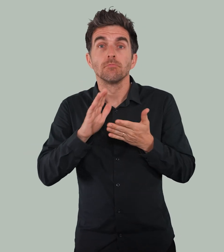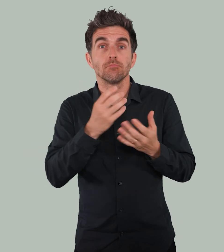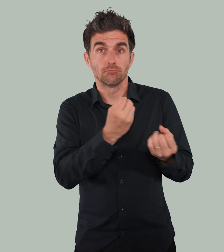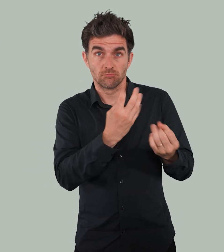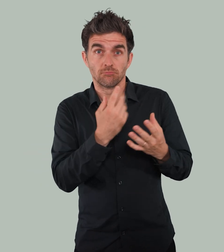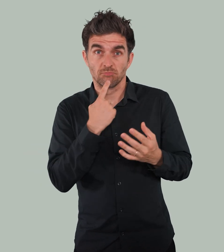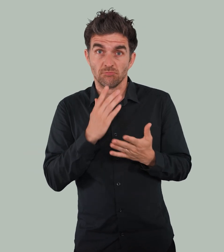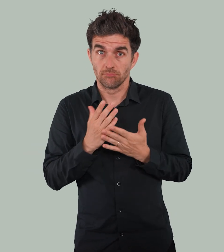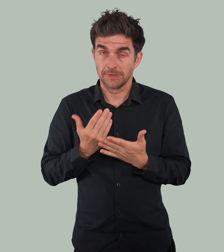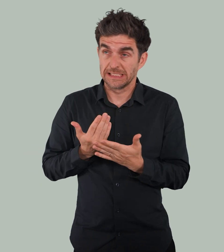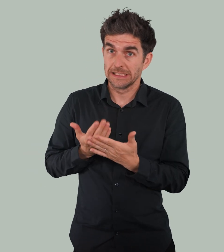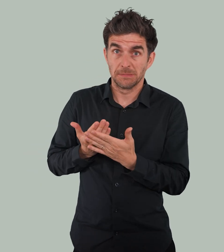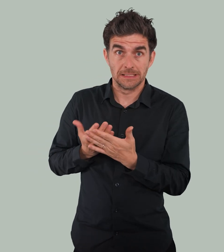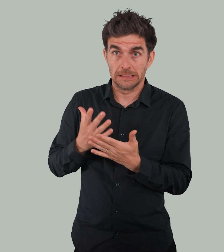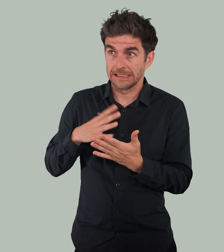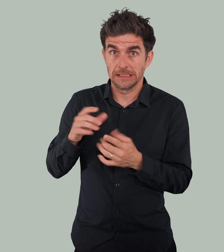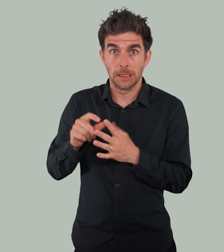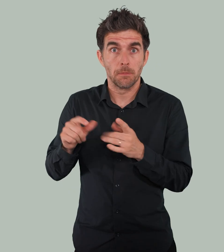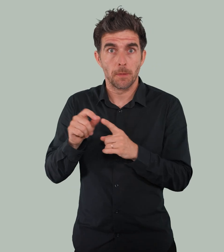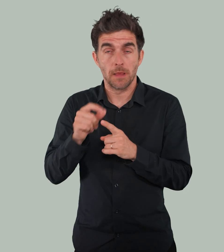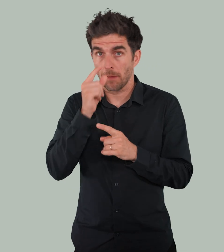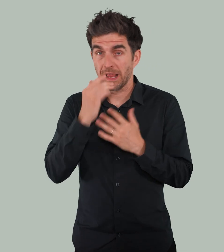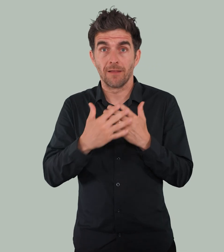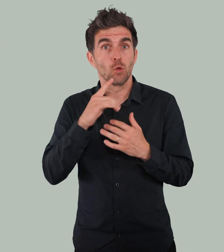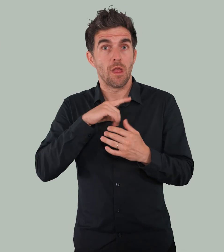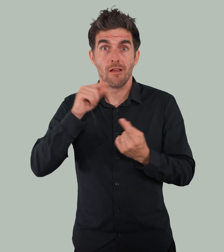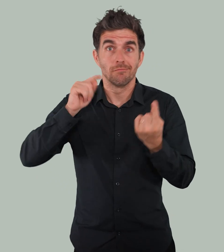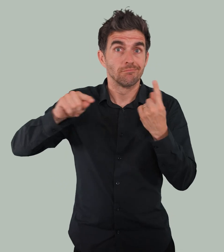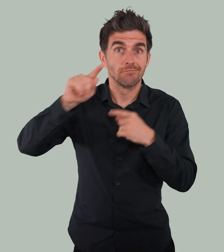Responses indicate that demand for PIP may be influenced by wider